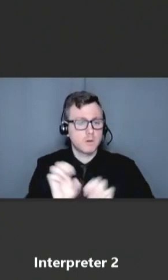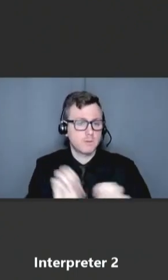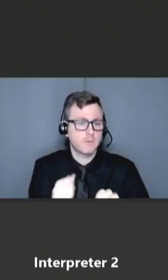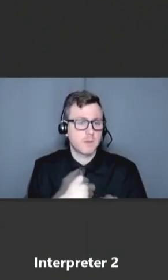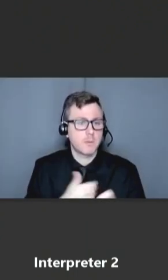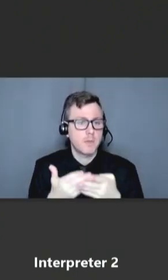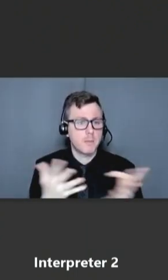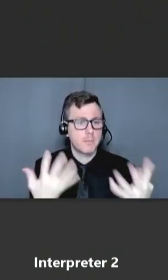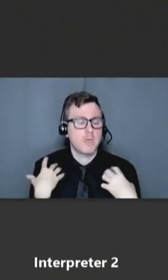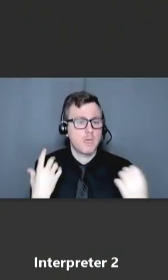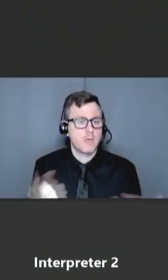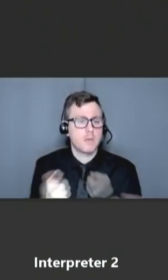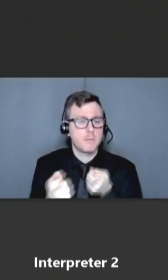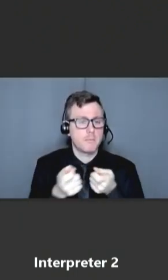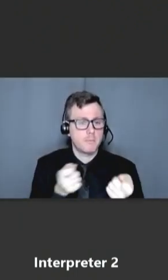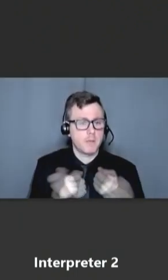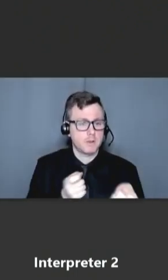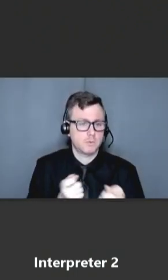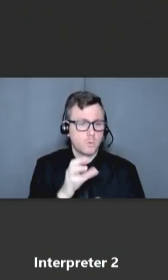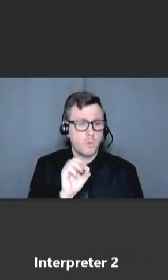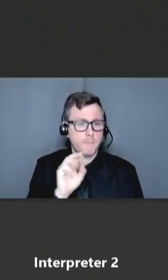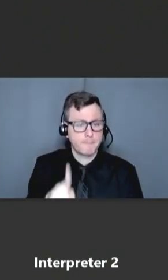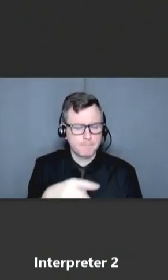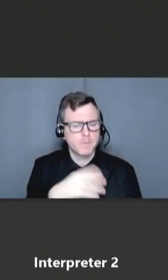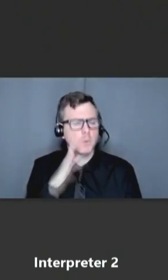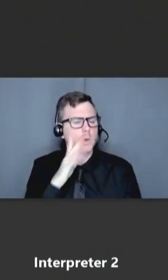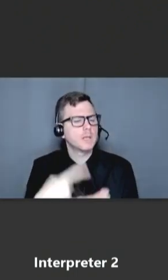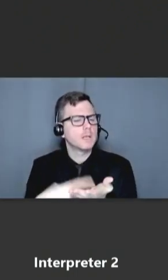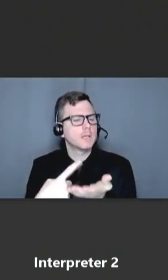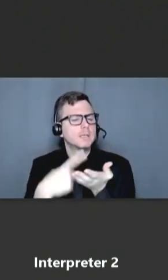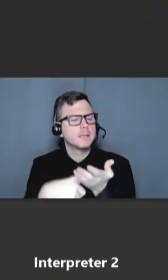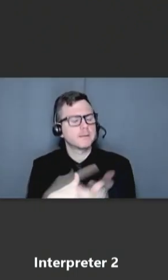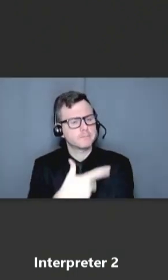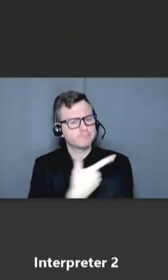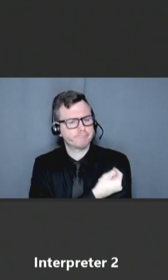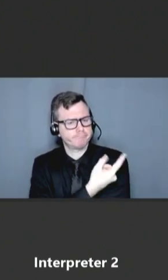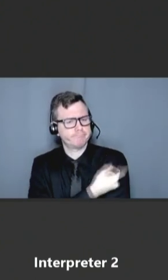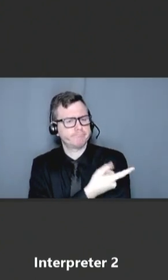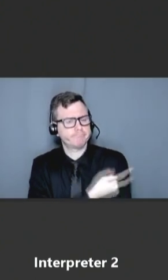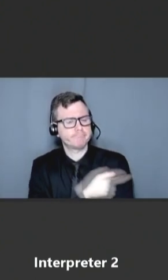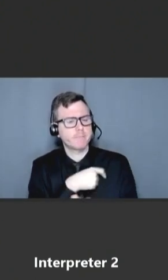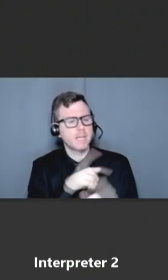Management Corporation. Jennifer will discuss some vaccination-related findings from a large needs